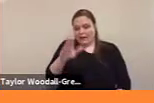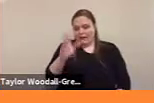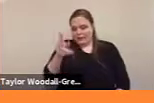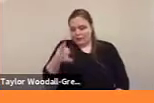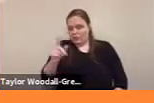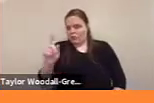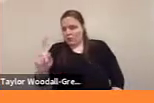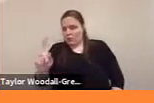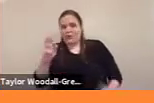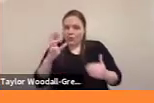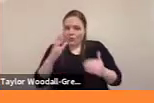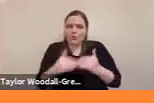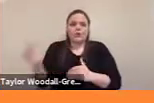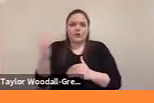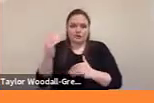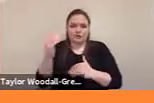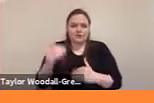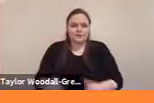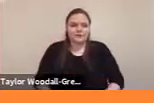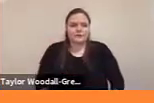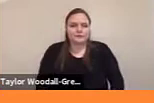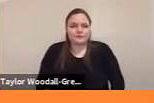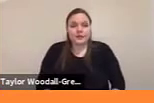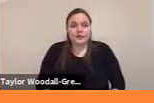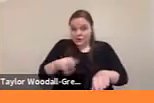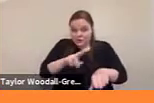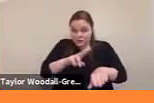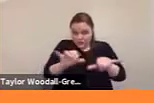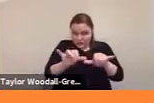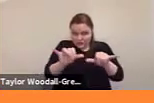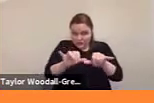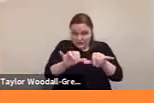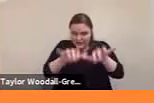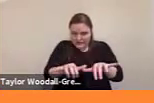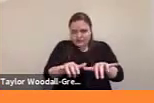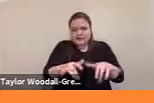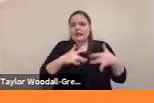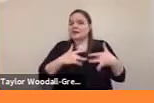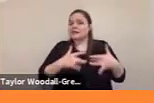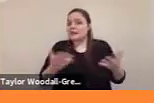Normal sized text is likely to be your body text sidebar,